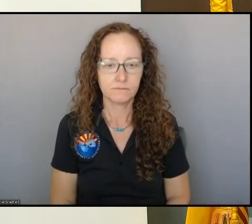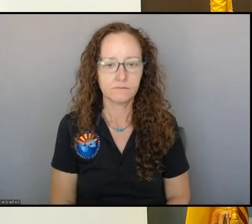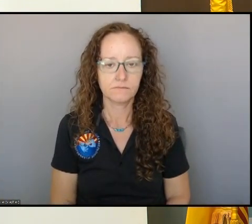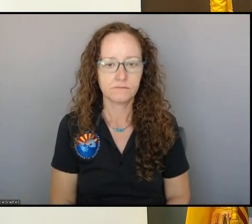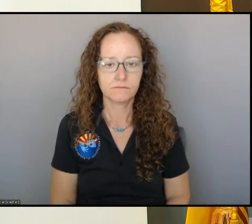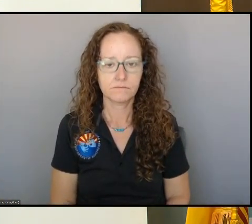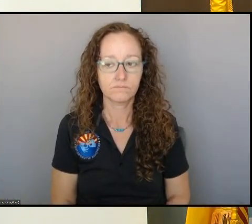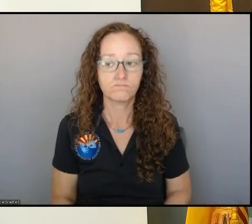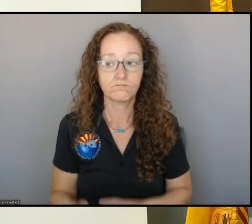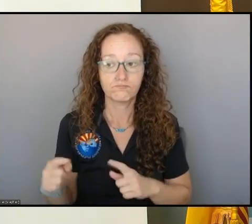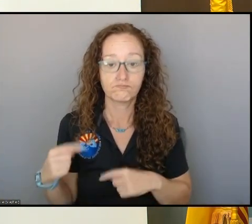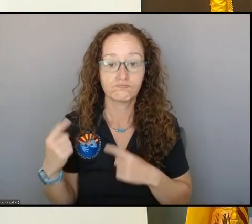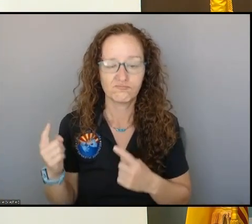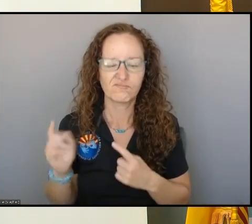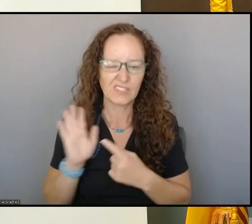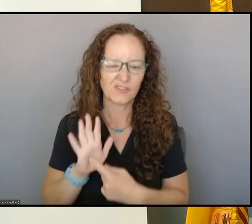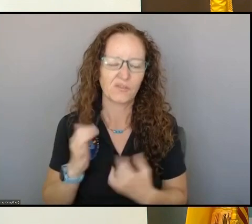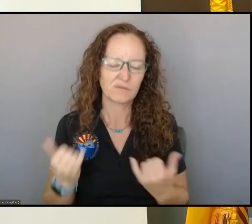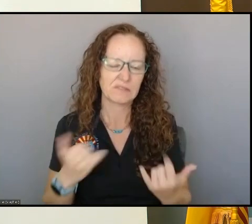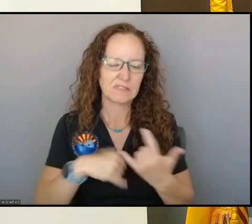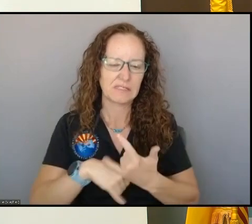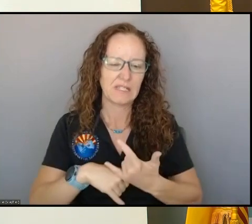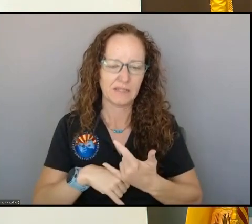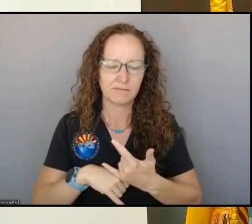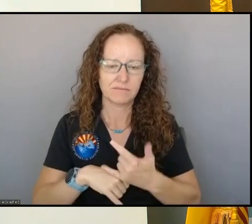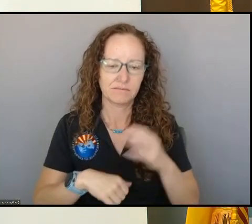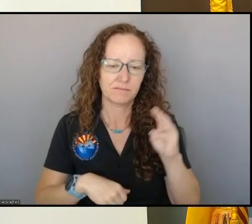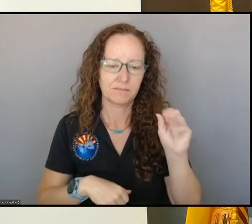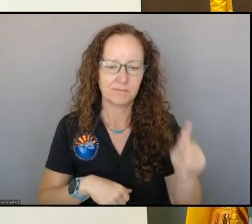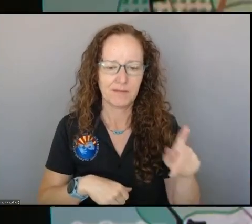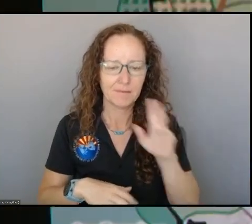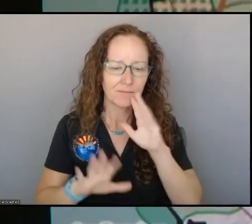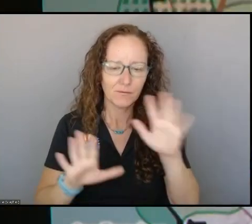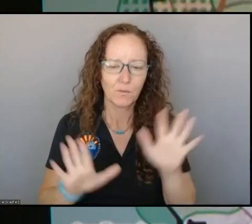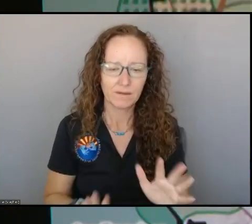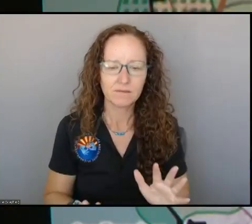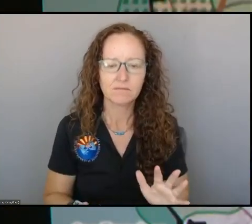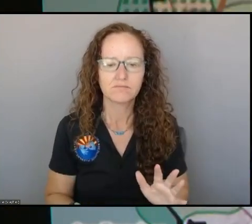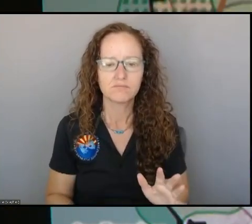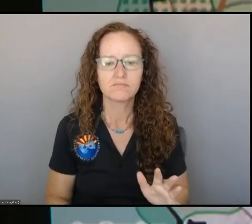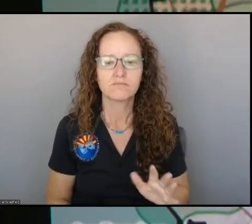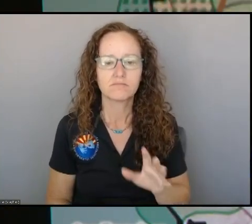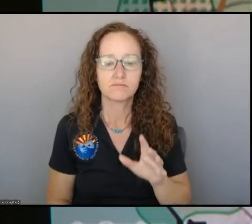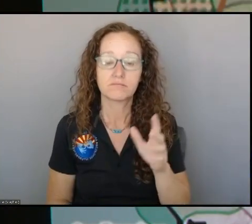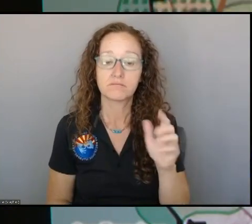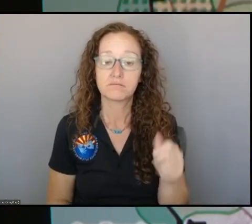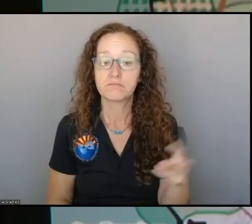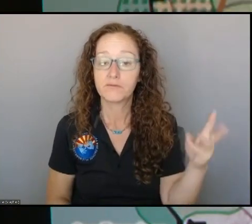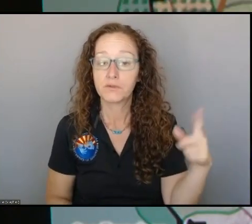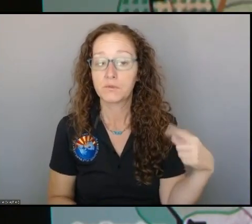show today's weather map. And if you noticed, last several days, this green area which shows the areas of showers and